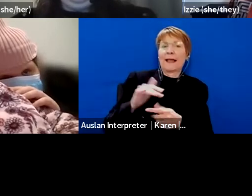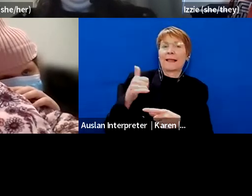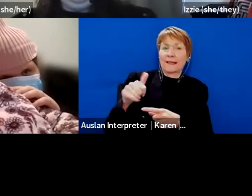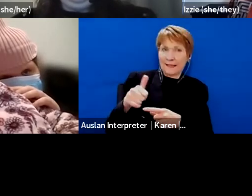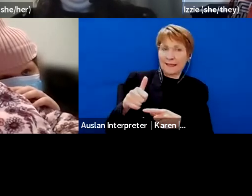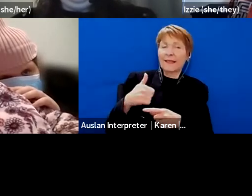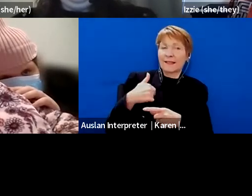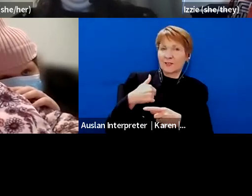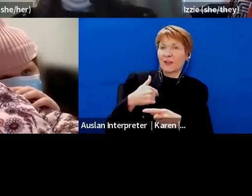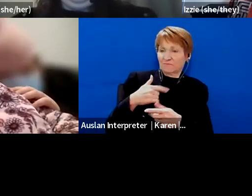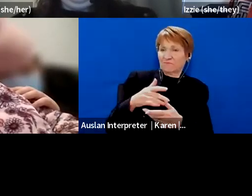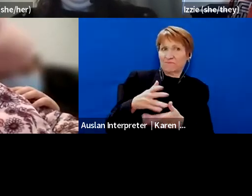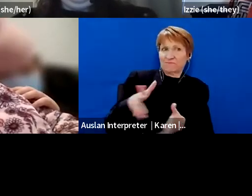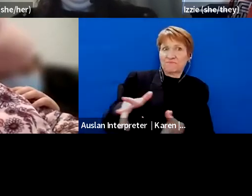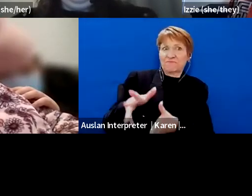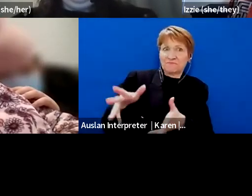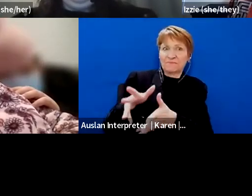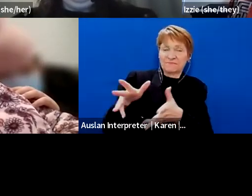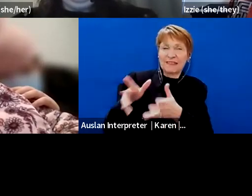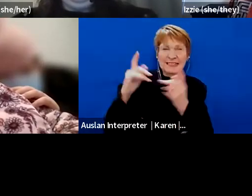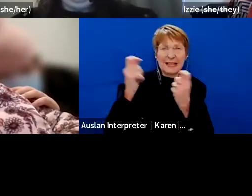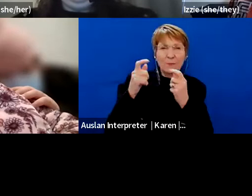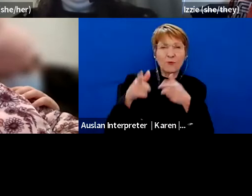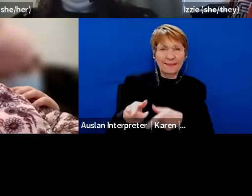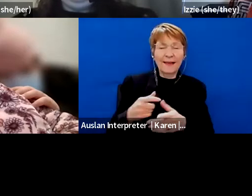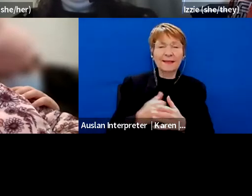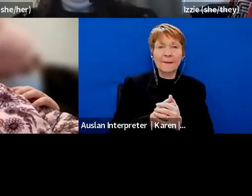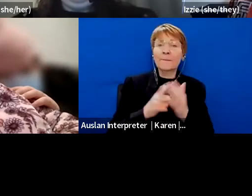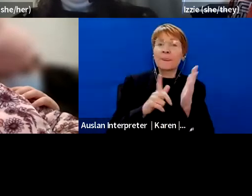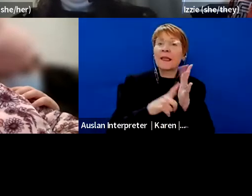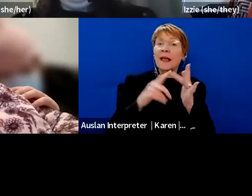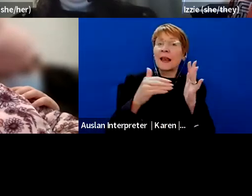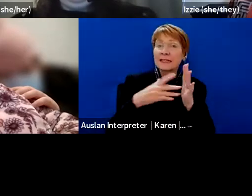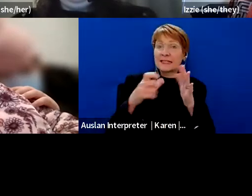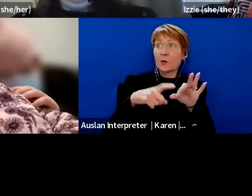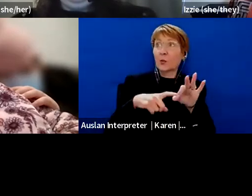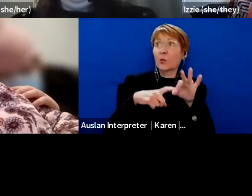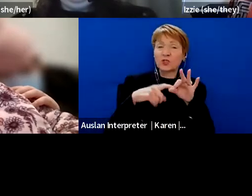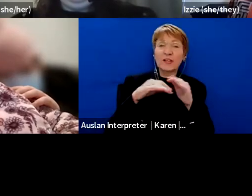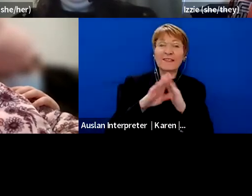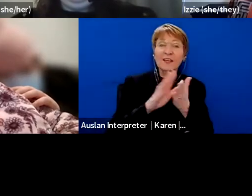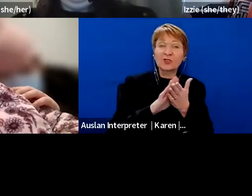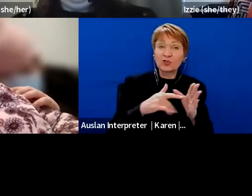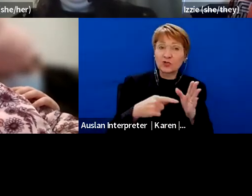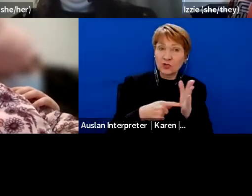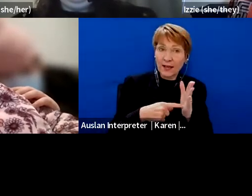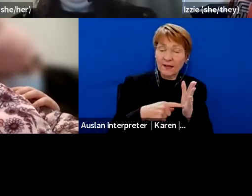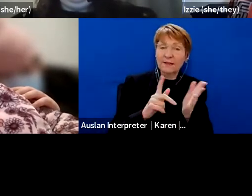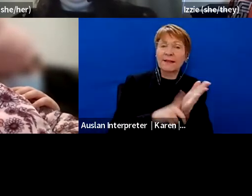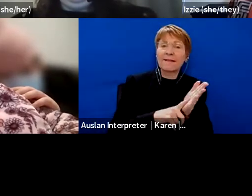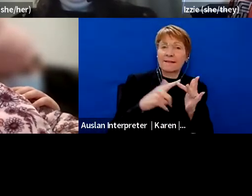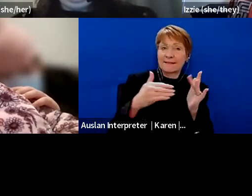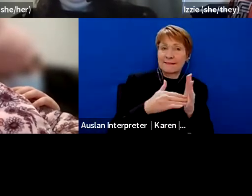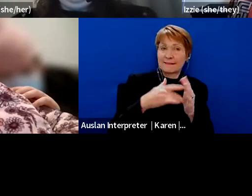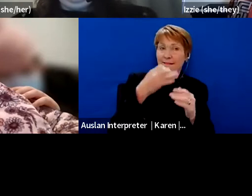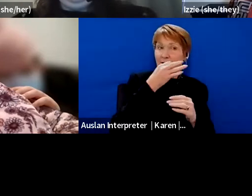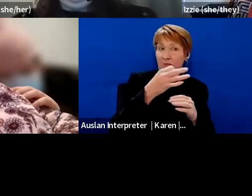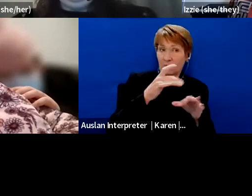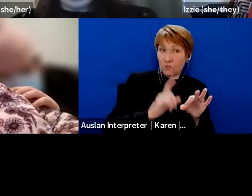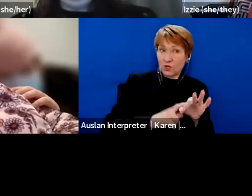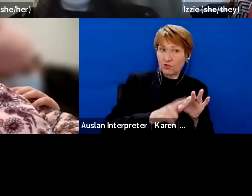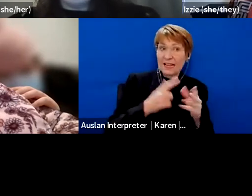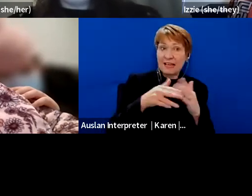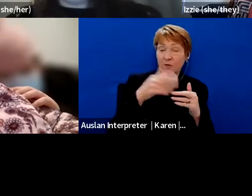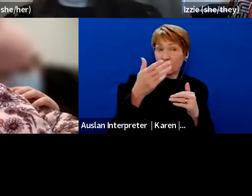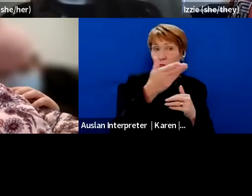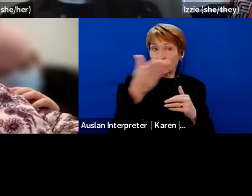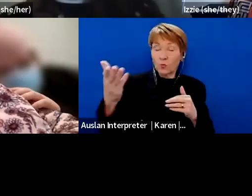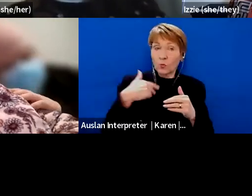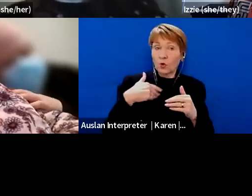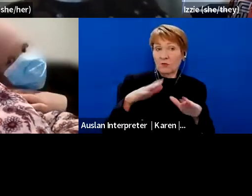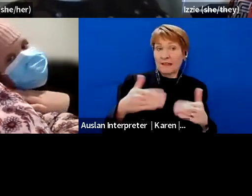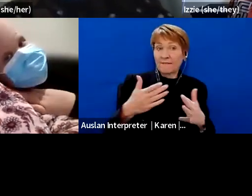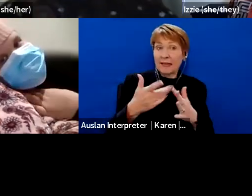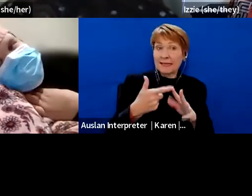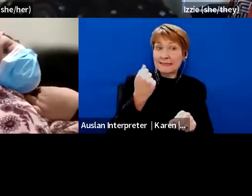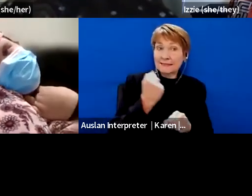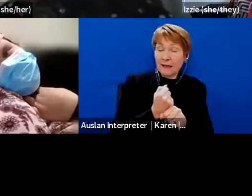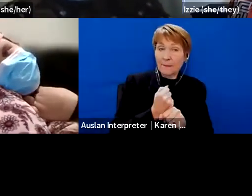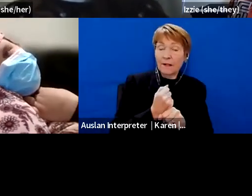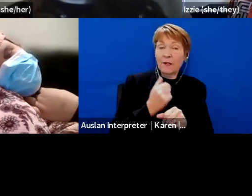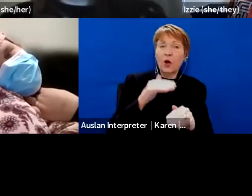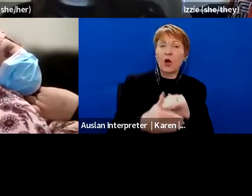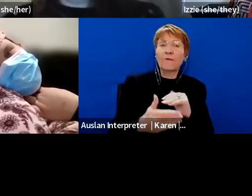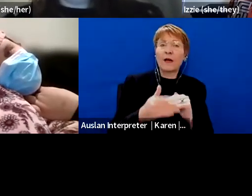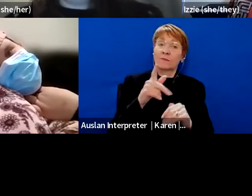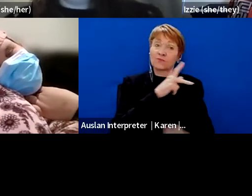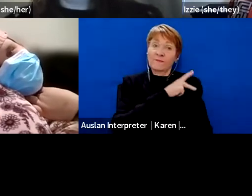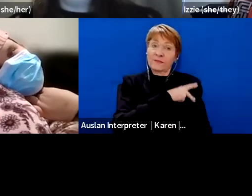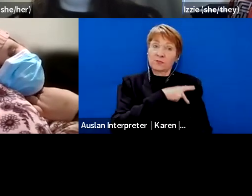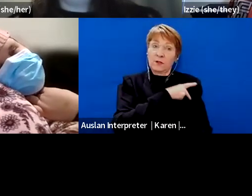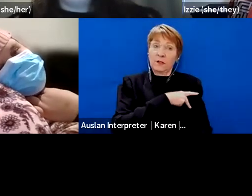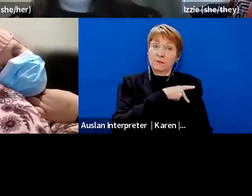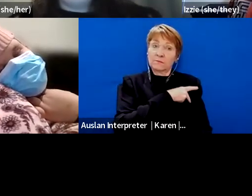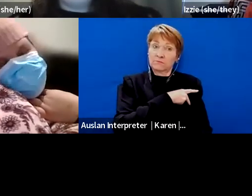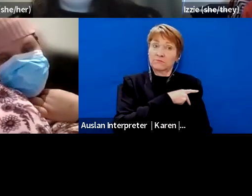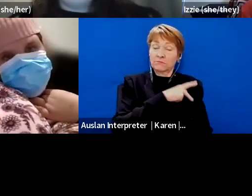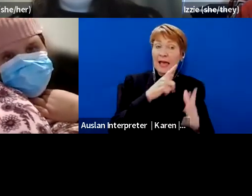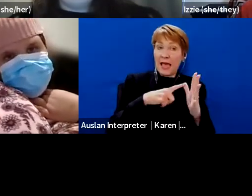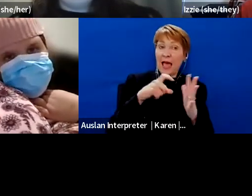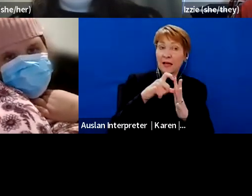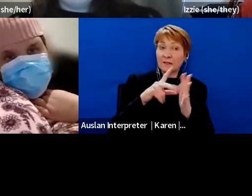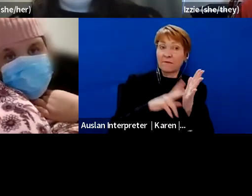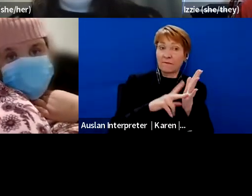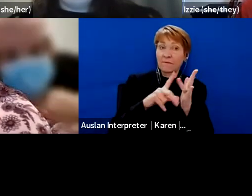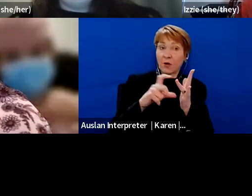it as well. So, and now, least had a question for us in the chat she was very interested to know with any of the panelists wanted to share an example of when they've used a professional advocate and How was it for you.